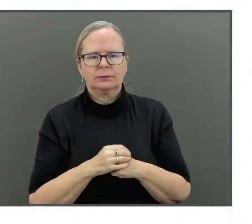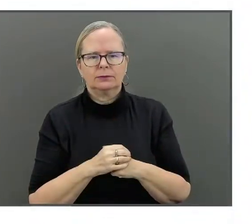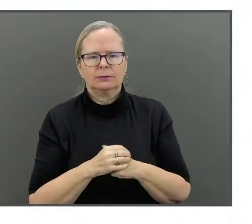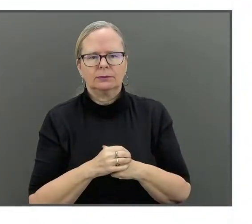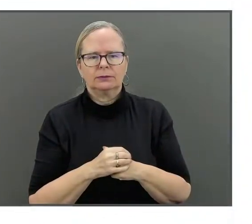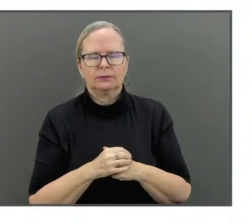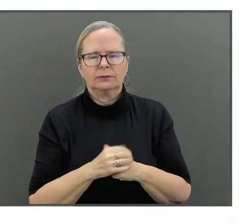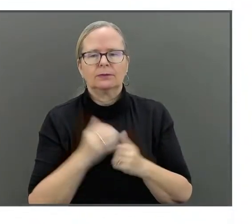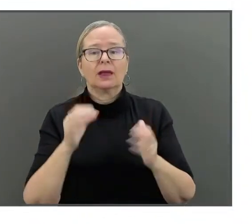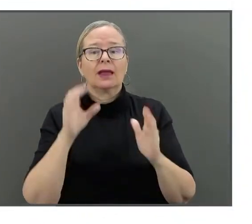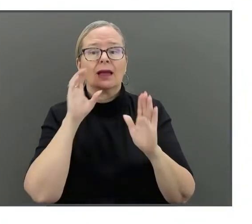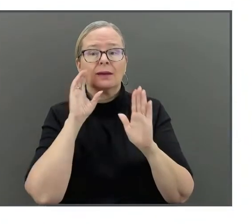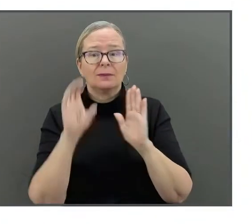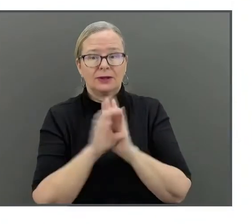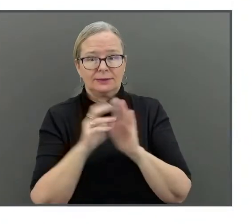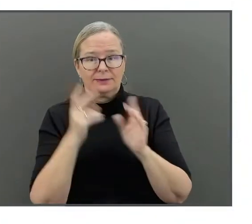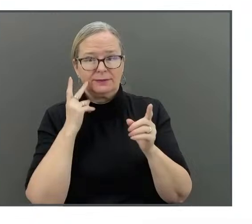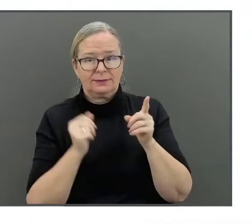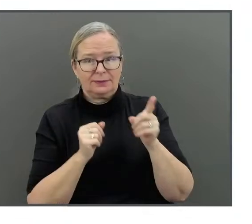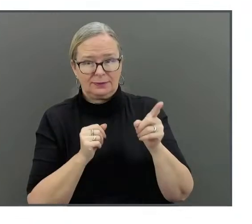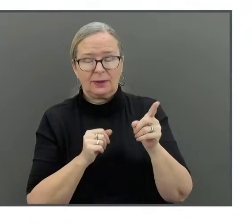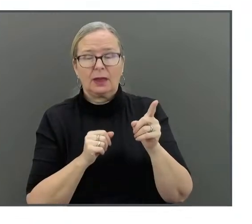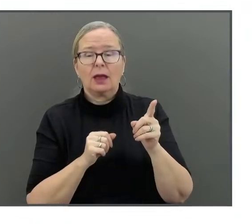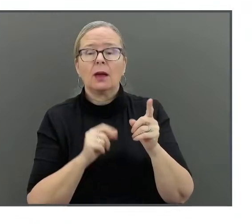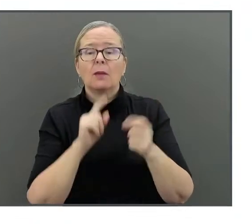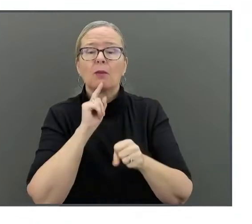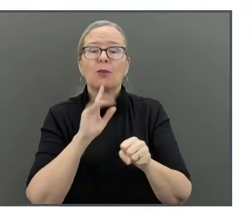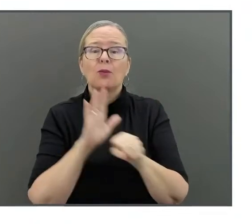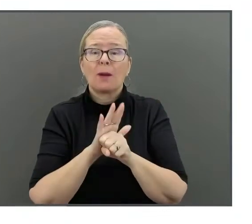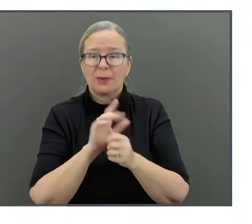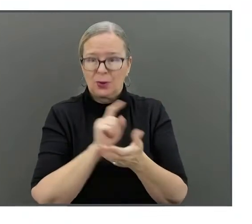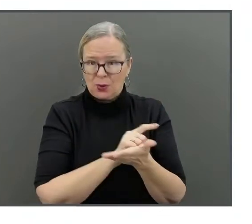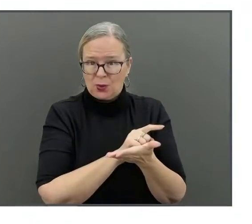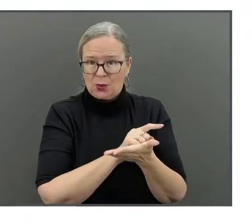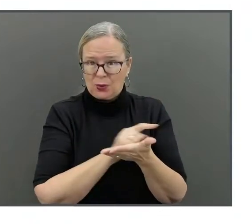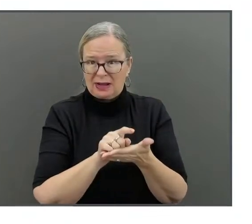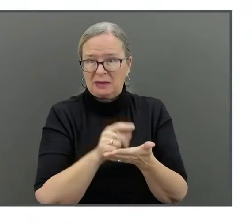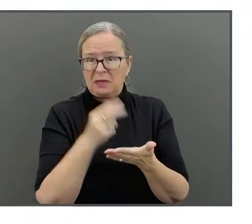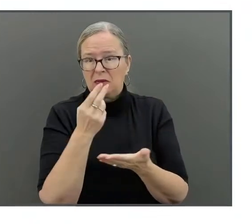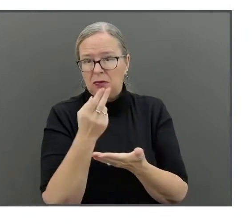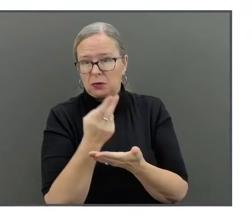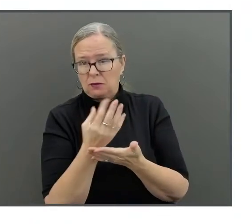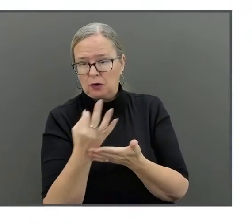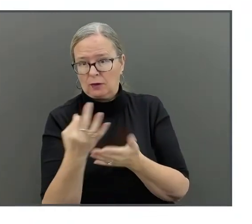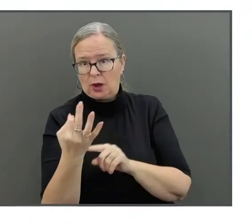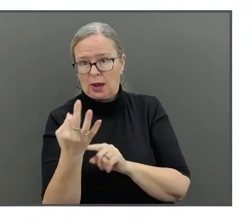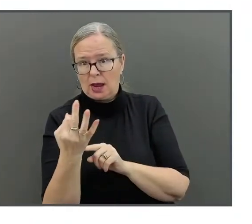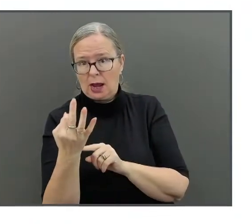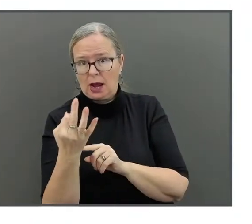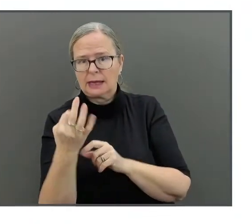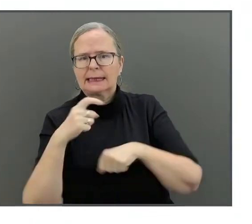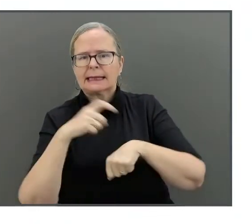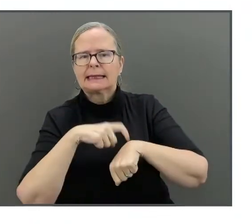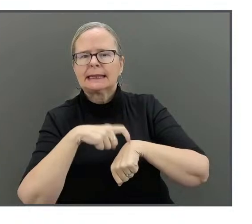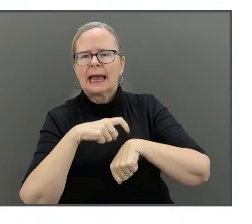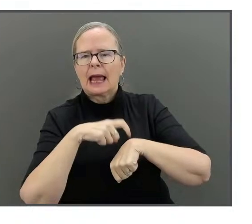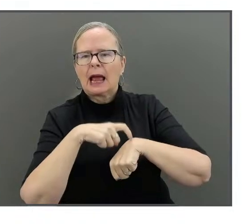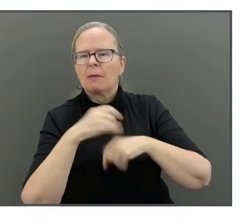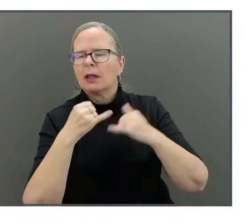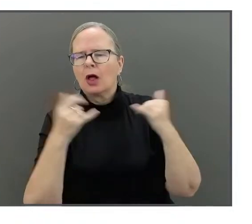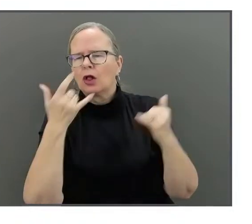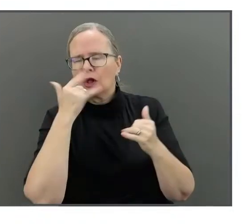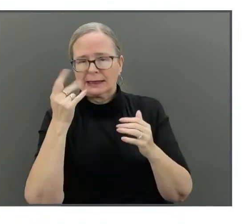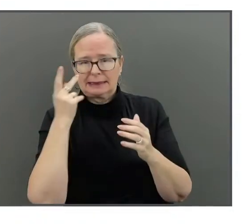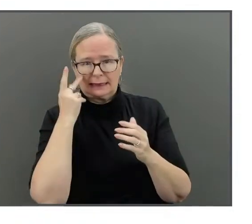end of the week as we look at the work completed to date specifically the excavations and exposing